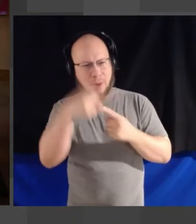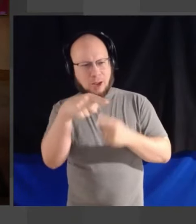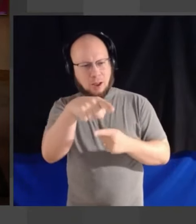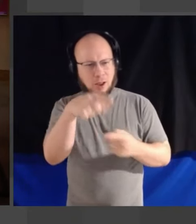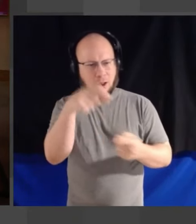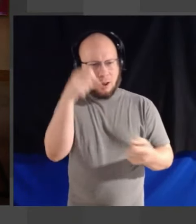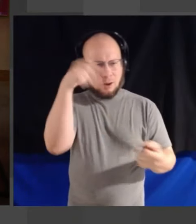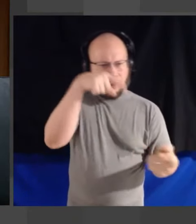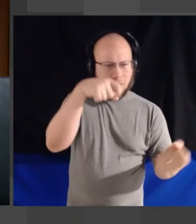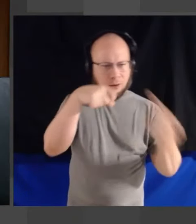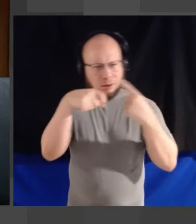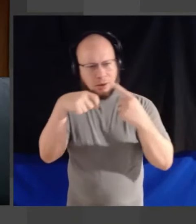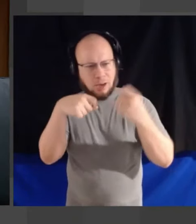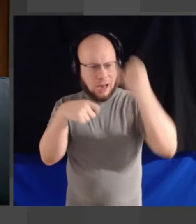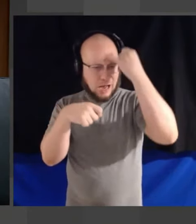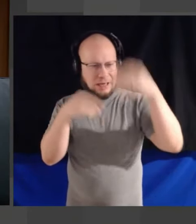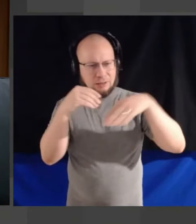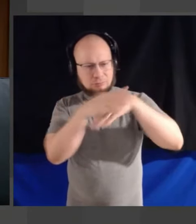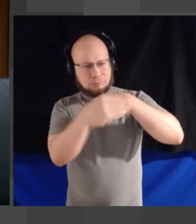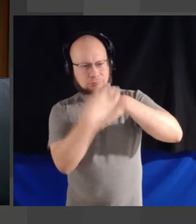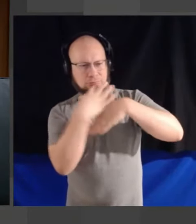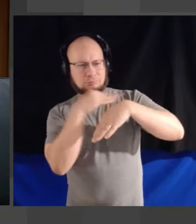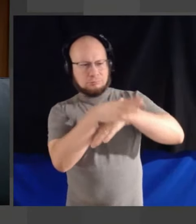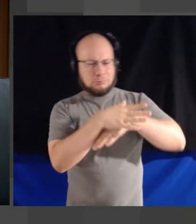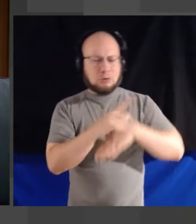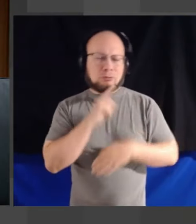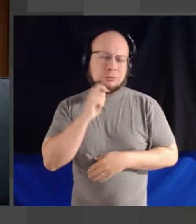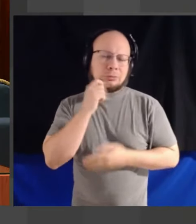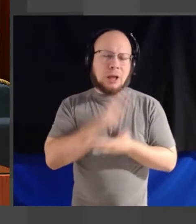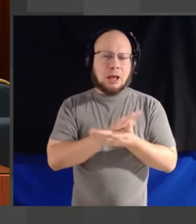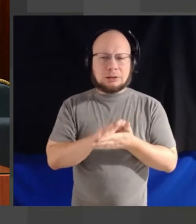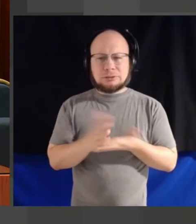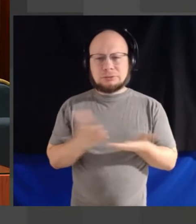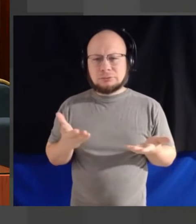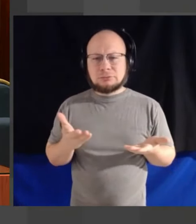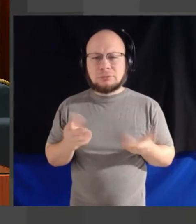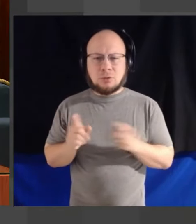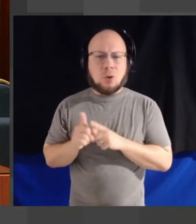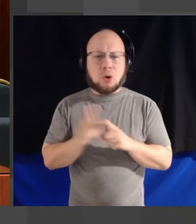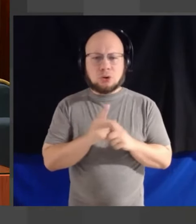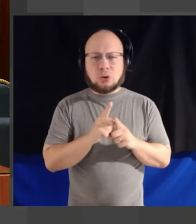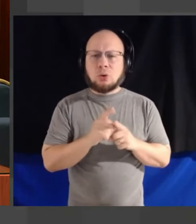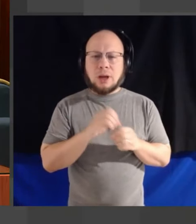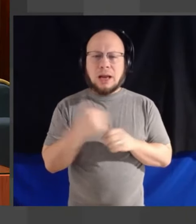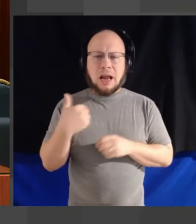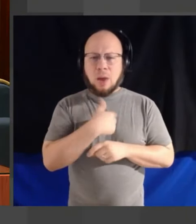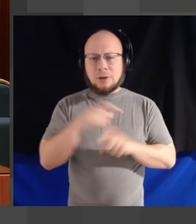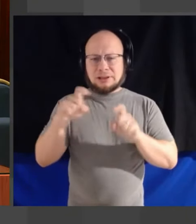HE DRAWS SOMETHING AND IT STARTS SO MANY AWESOME IDEAS GOING AND